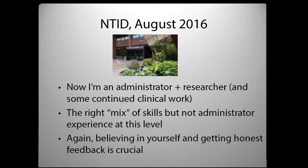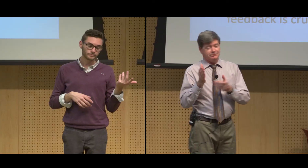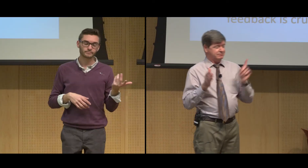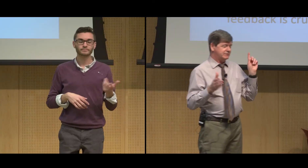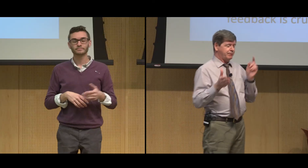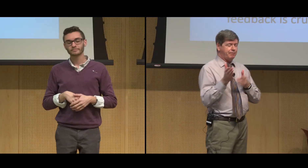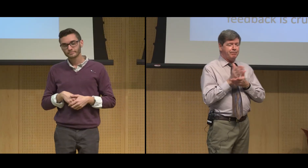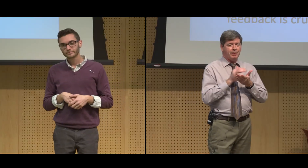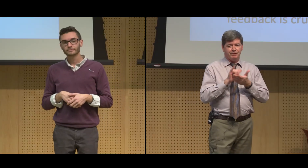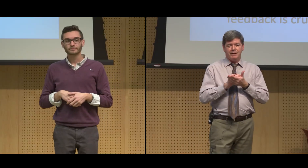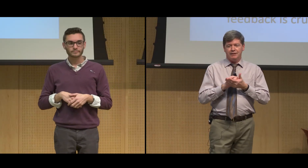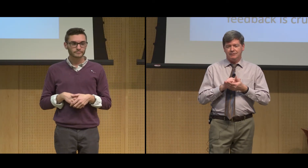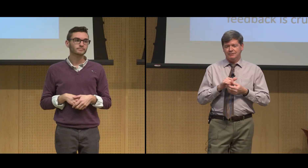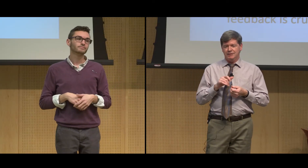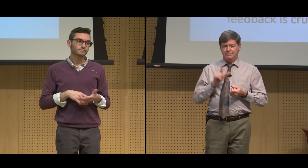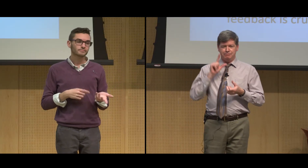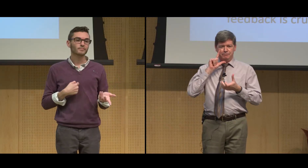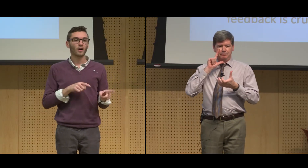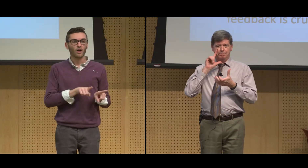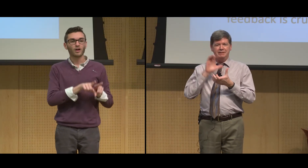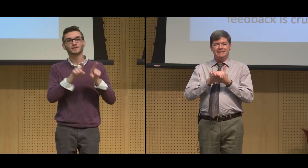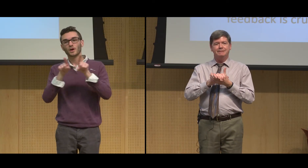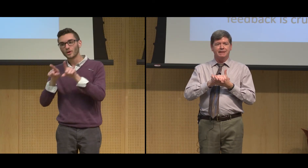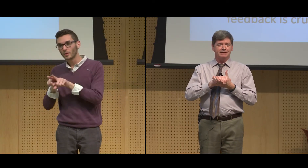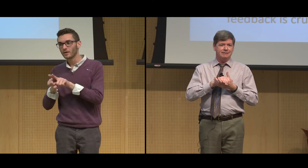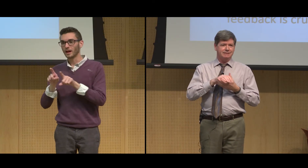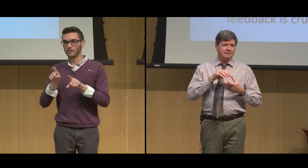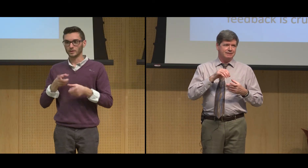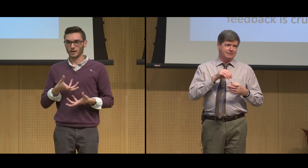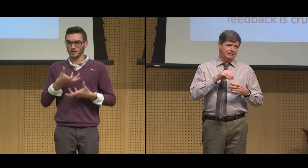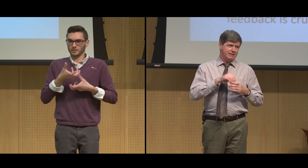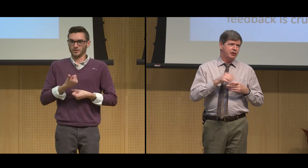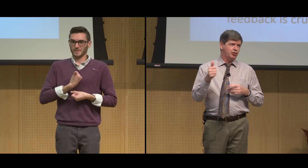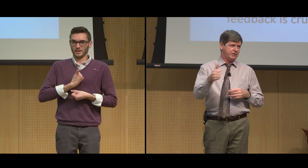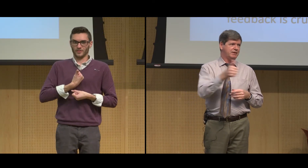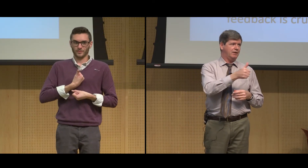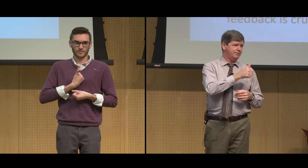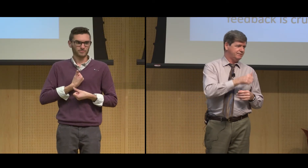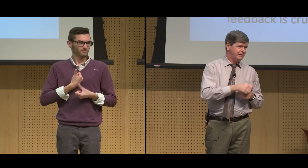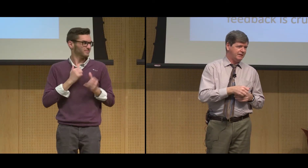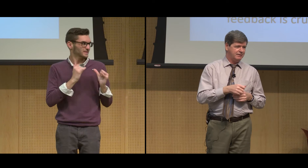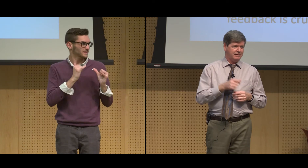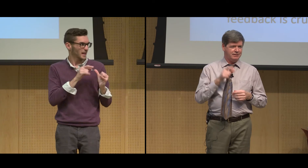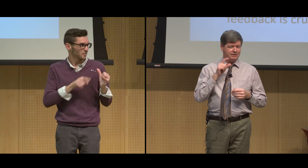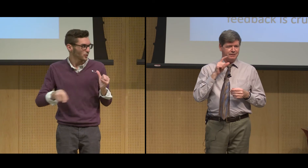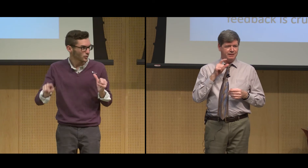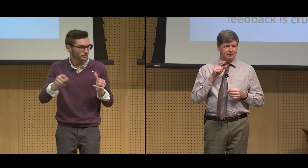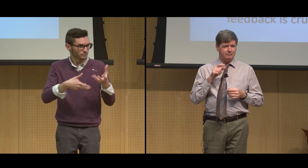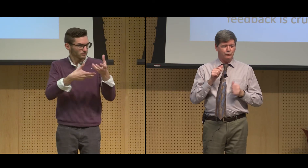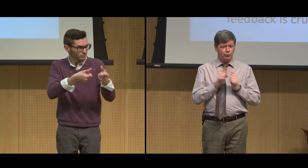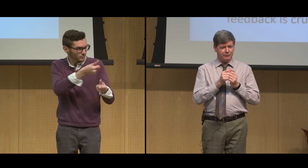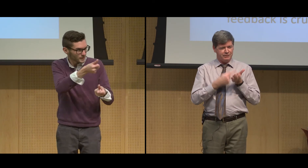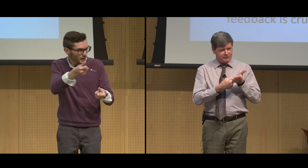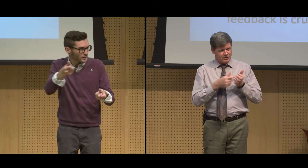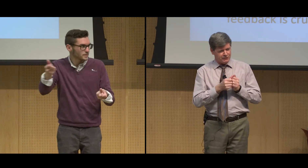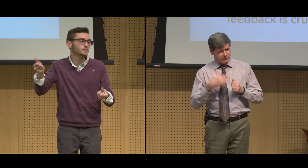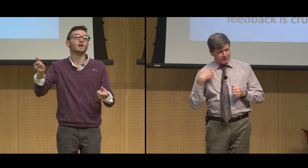So, you know, part of that is--is believing in yourself and, uh--and with discussions